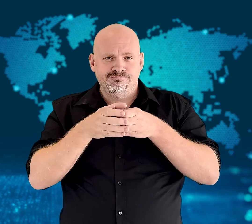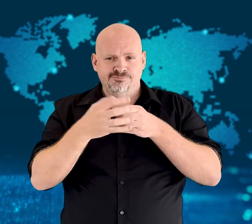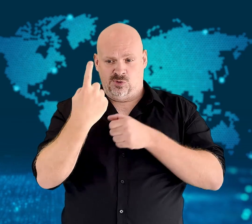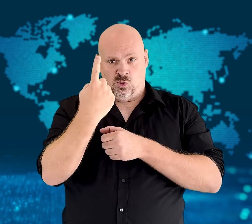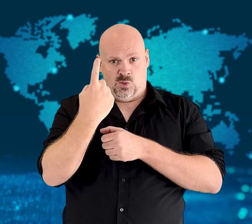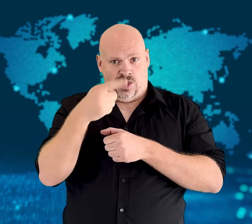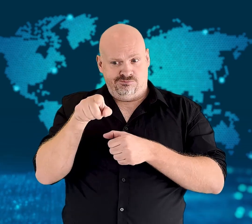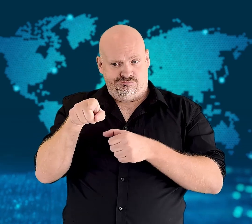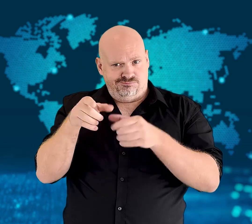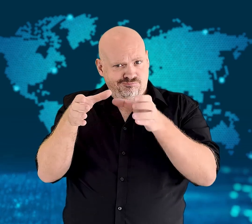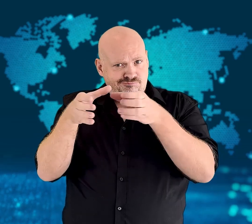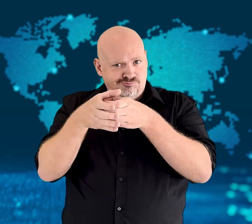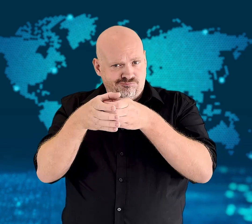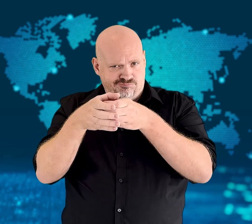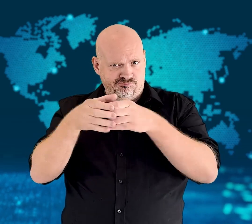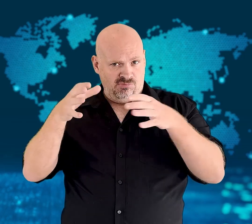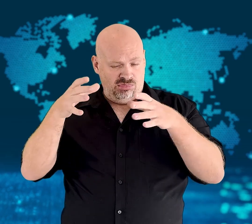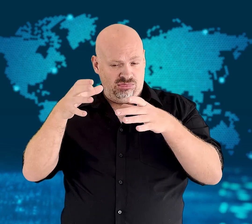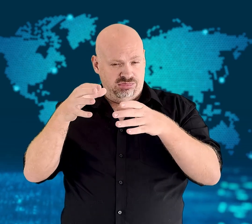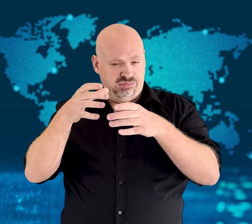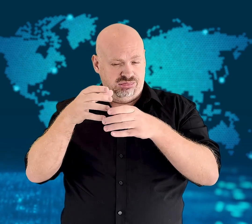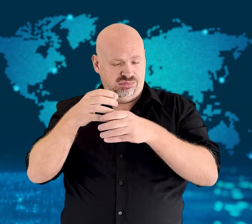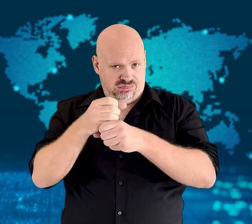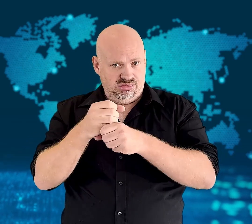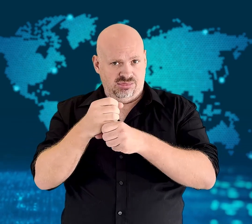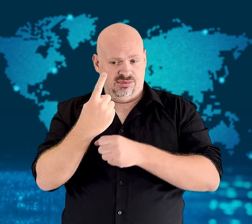in complete isolation for 26 years.